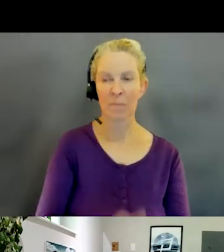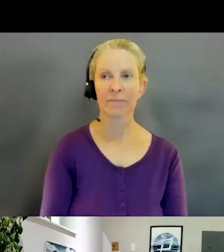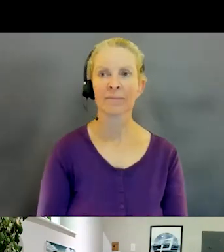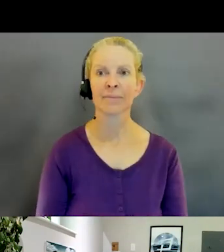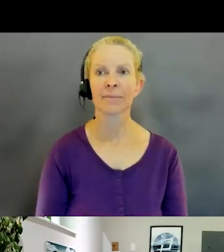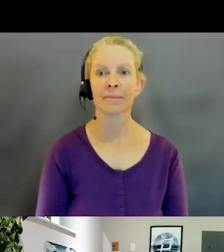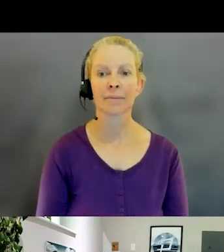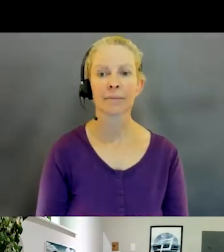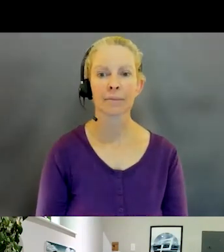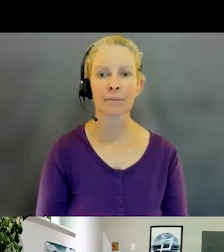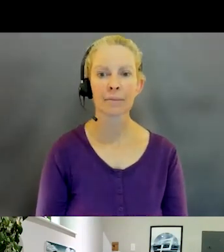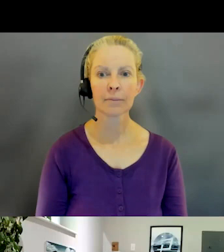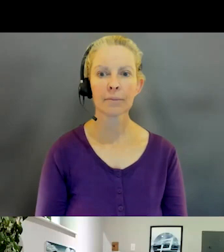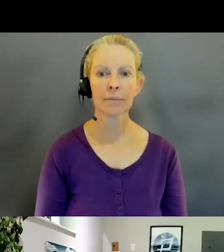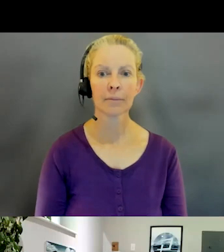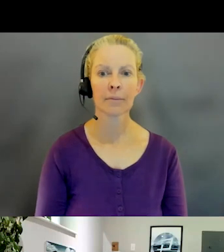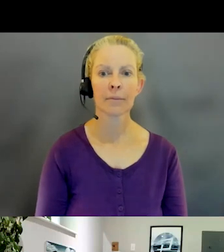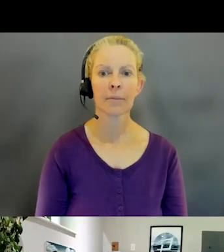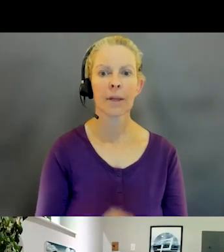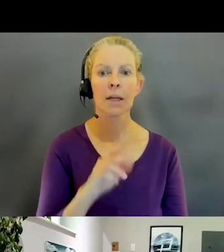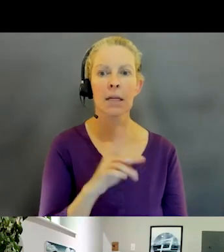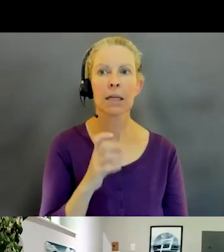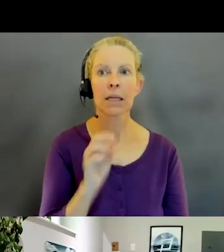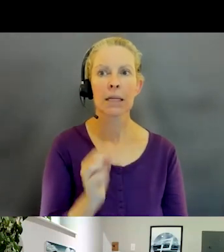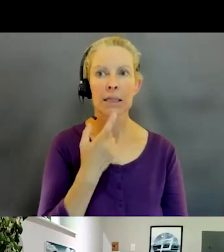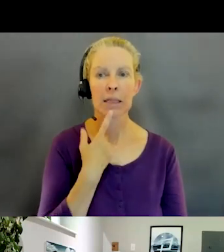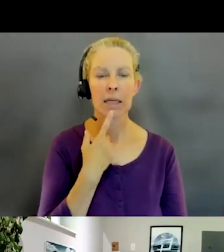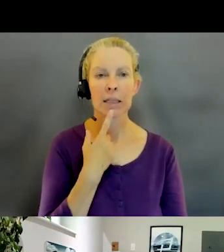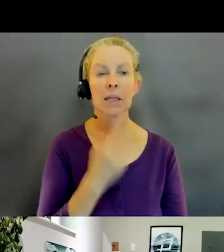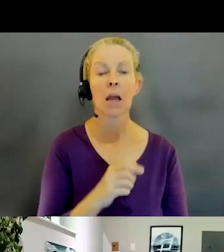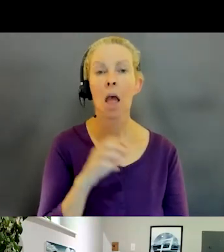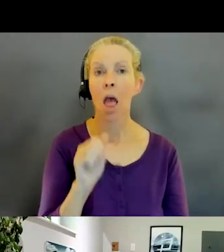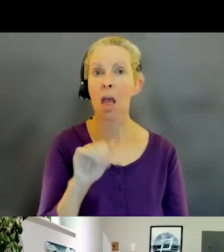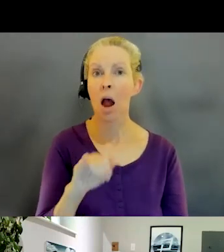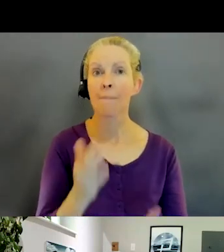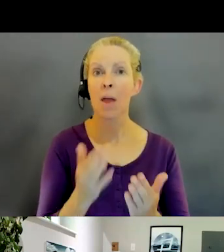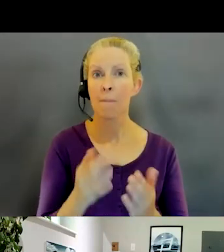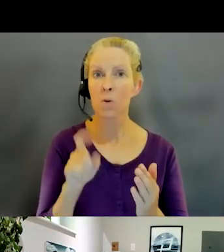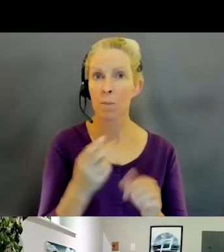should AI be used for many basic accessibility functions in documents?